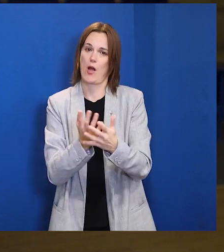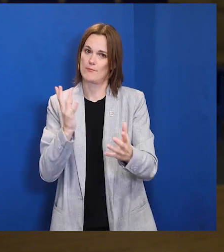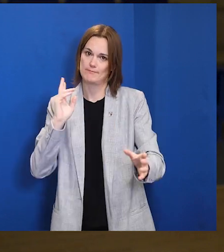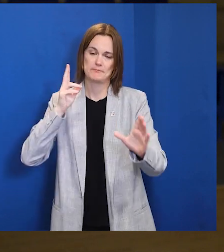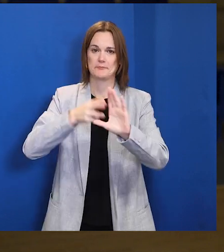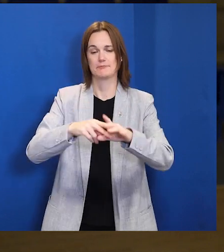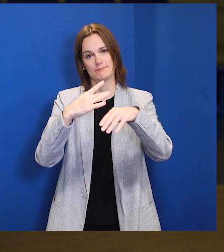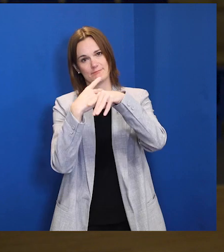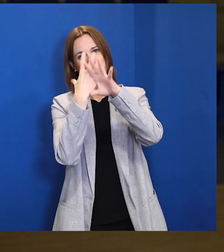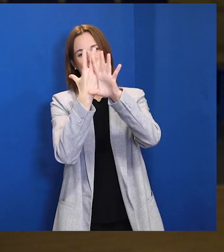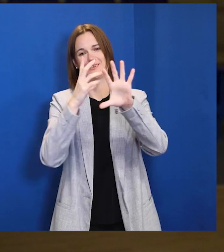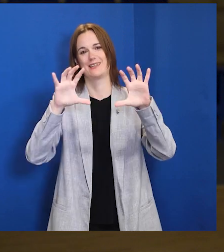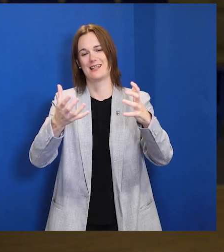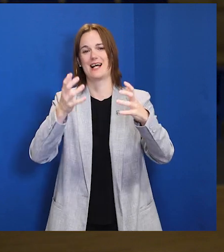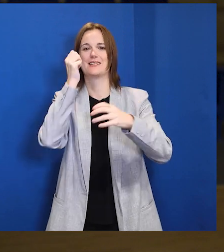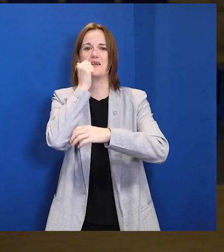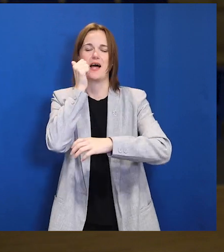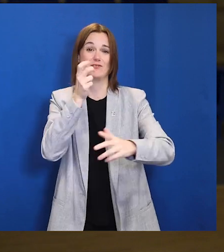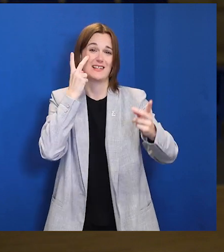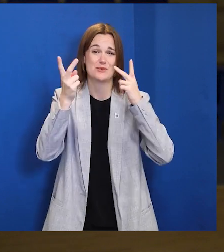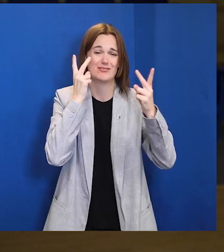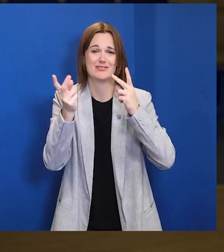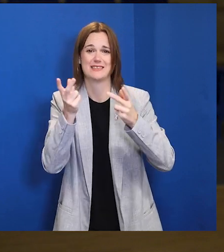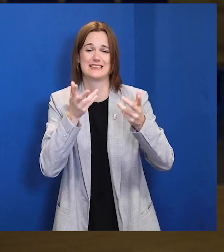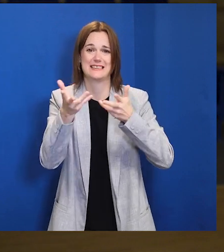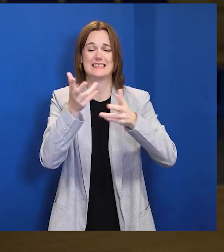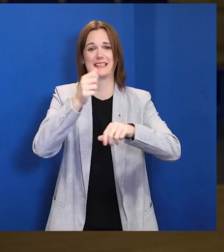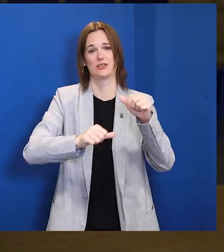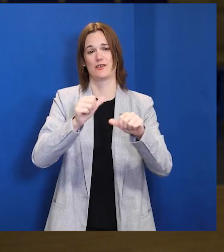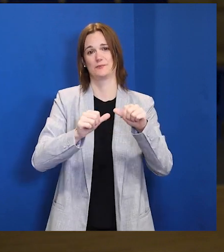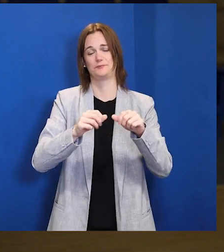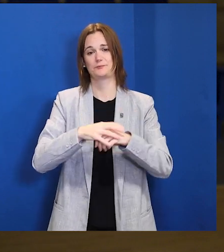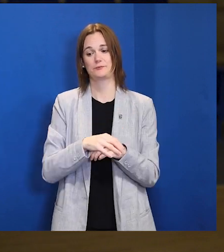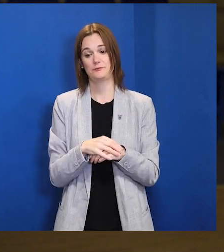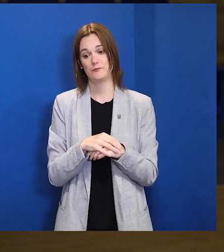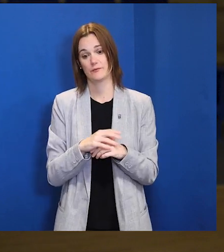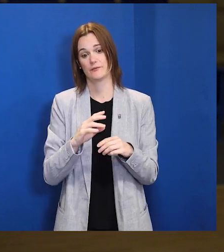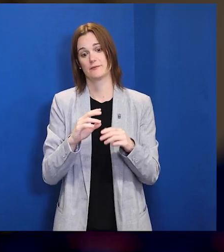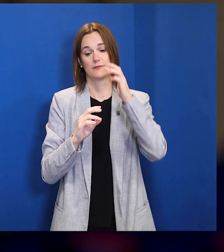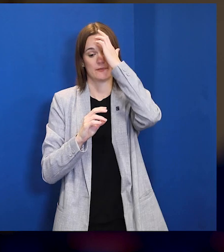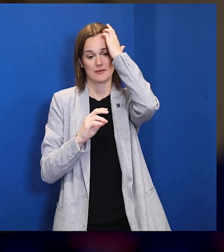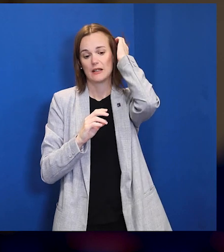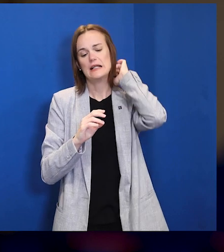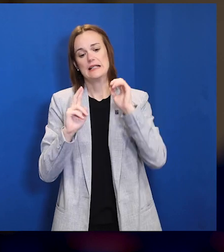A place where we, as students and faculty, could attend our classes virtually and meet every day. The hardest thing about